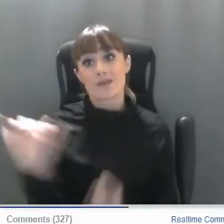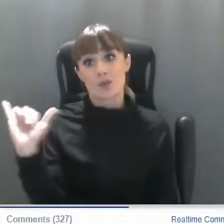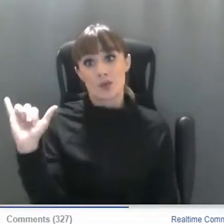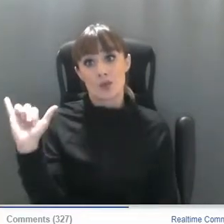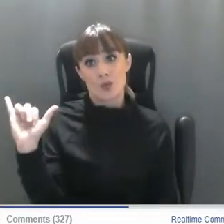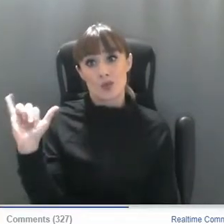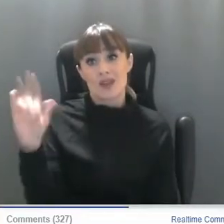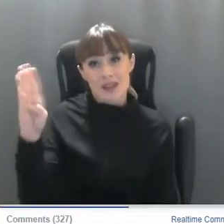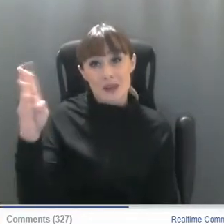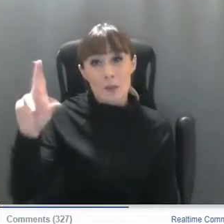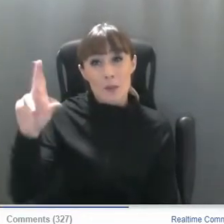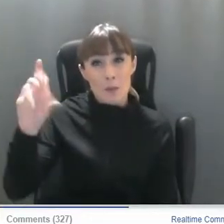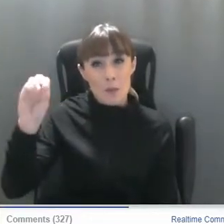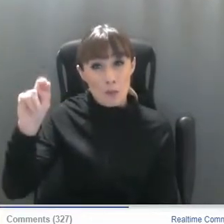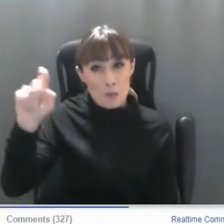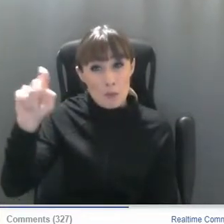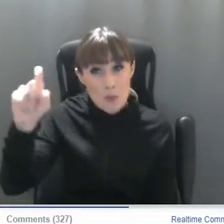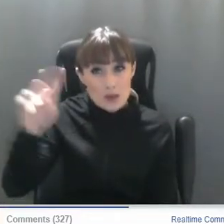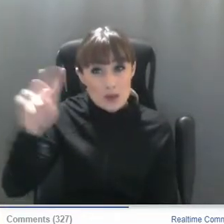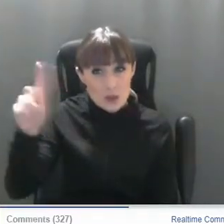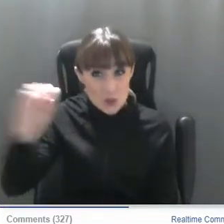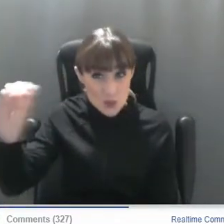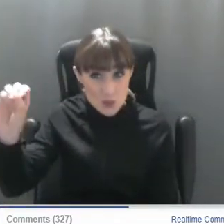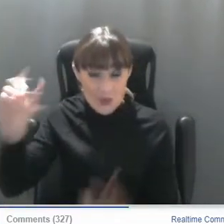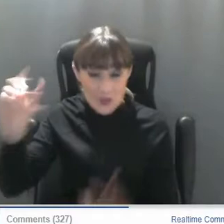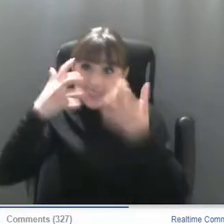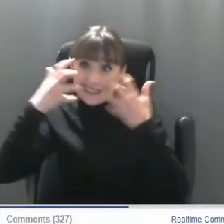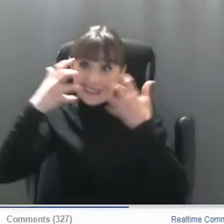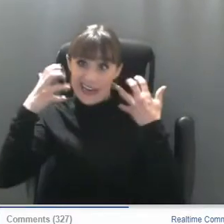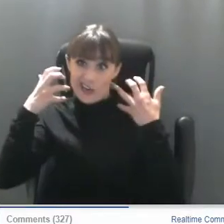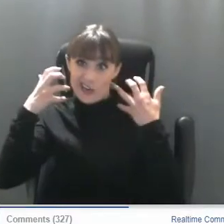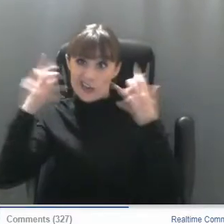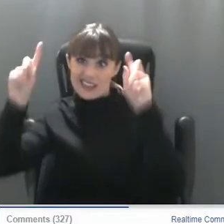certainly on high alert. So this path is closed. You can see staff walking through